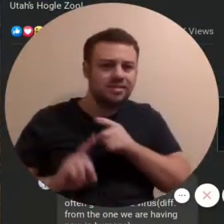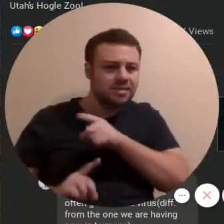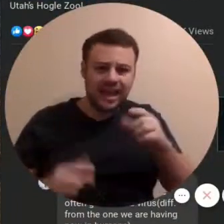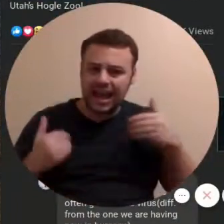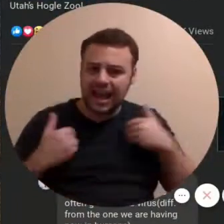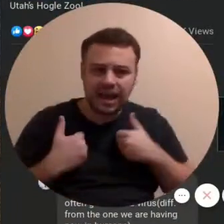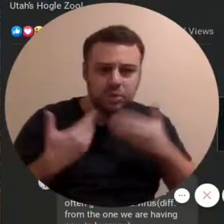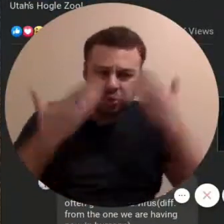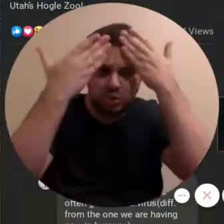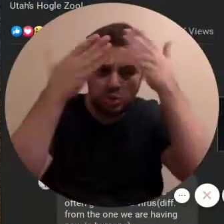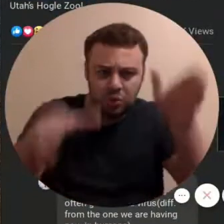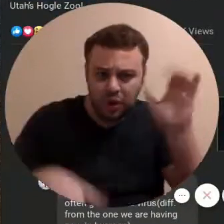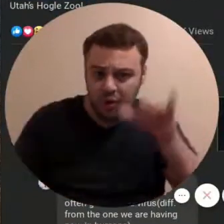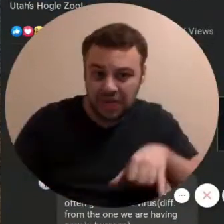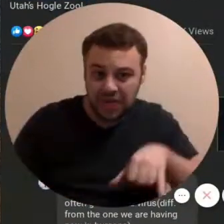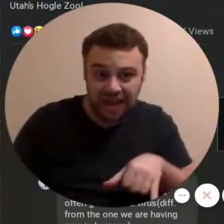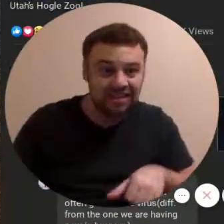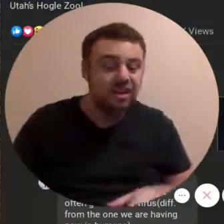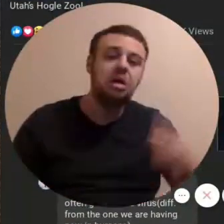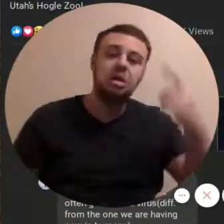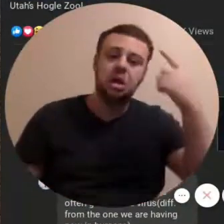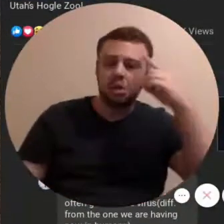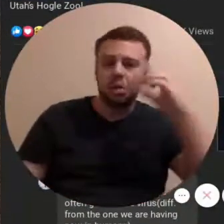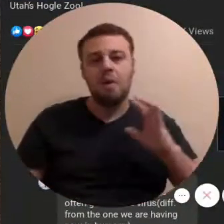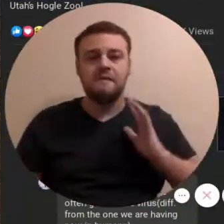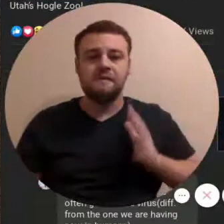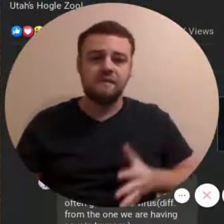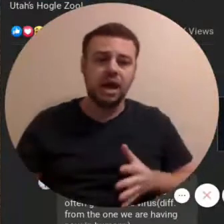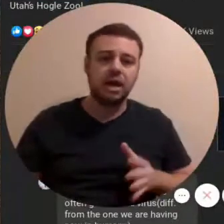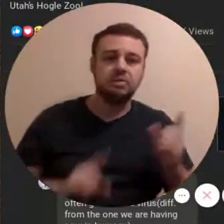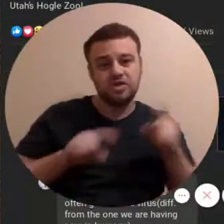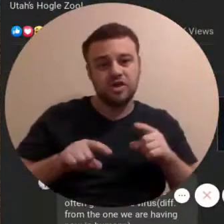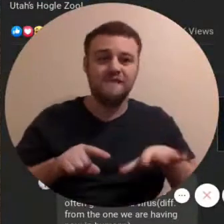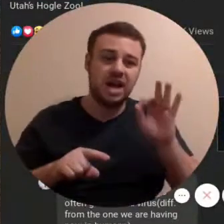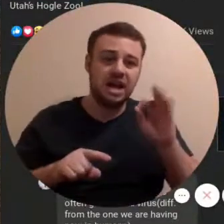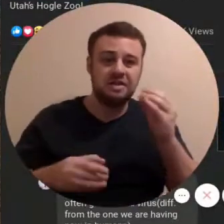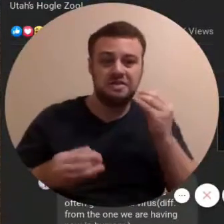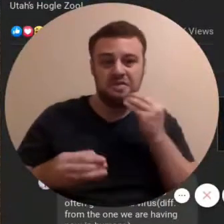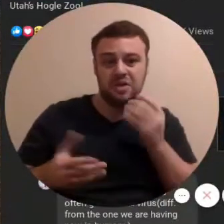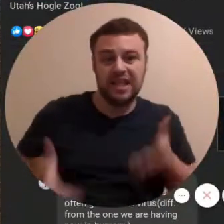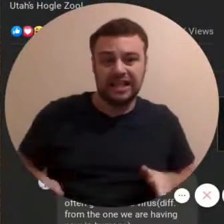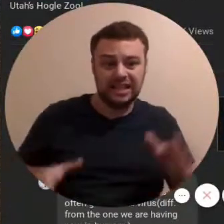Stephanie: They just know that it's a place to go to find some food. So like one was talking about- foxes will be